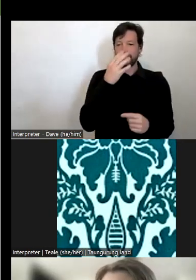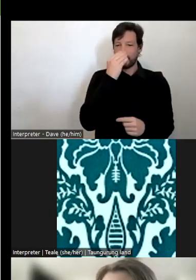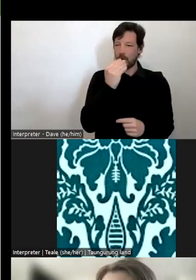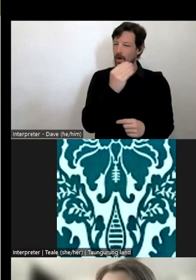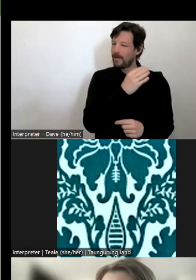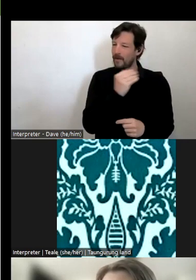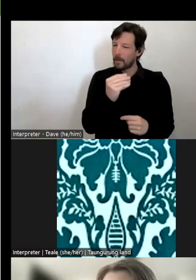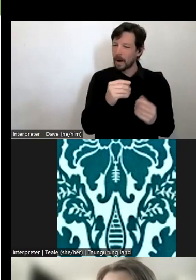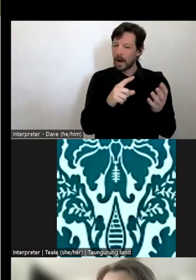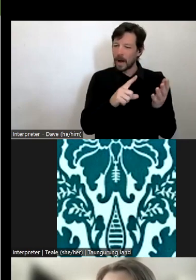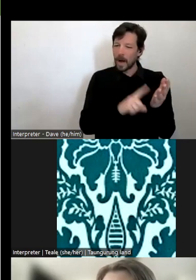which people might be familiar with.